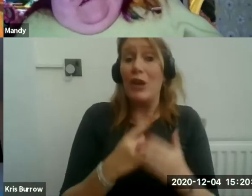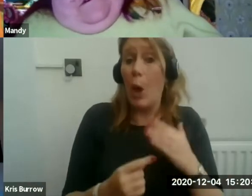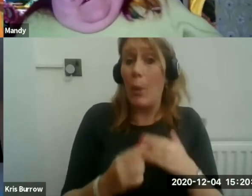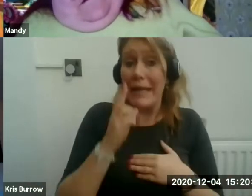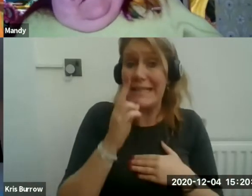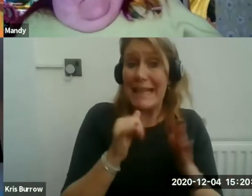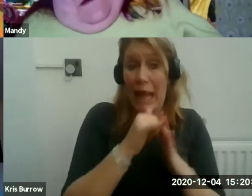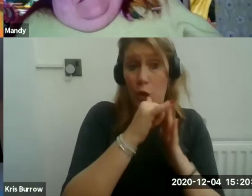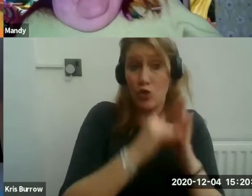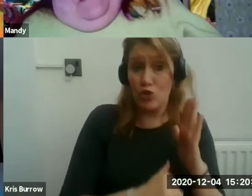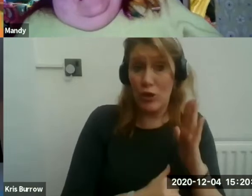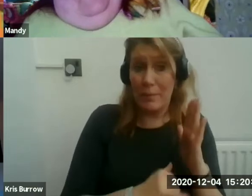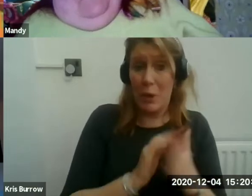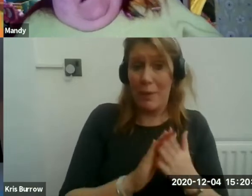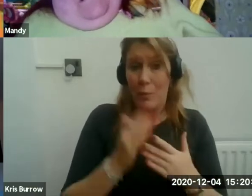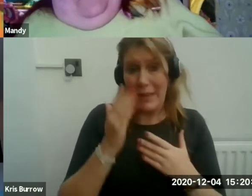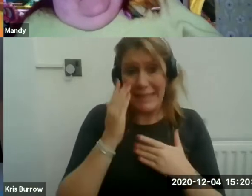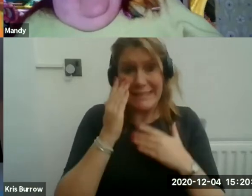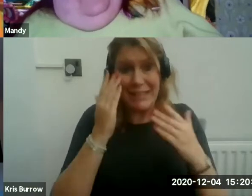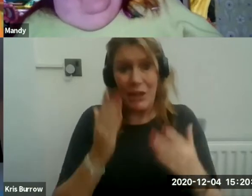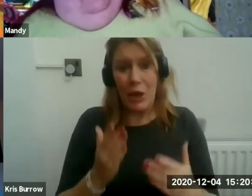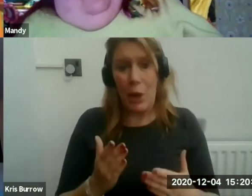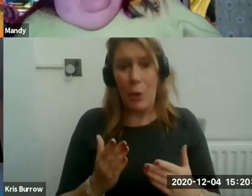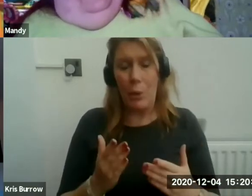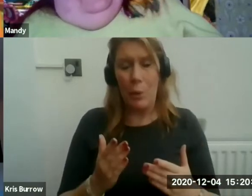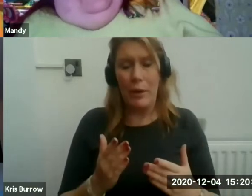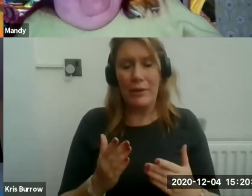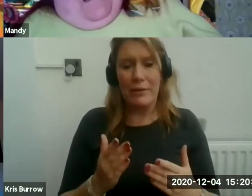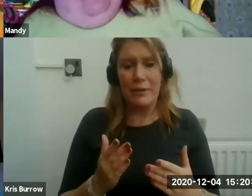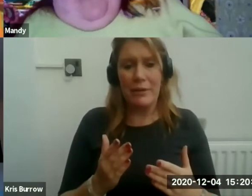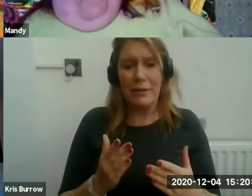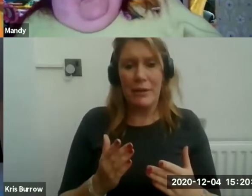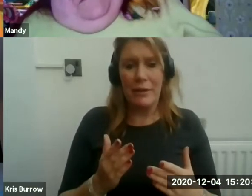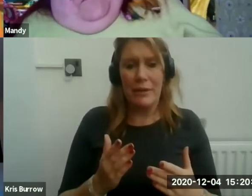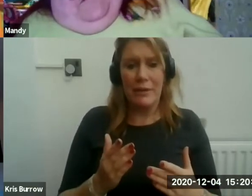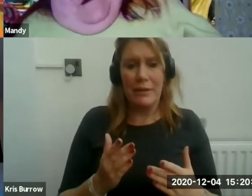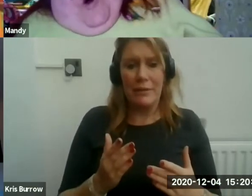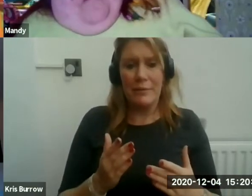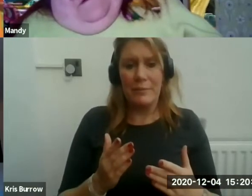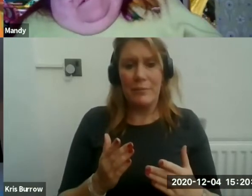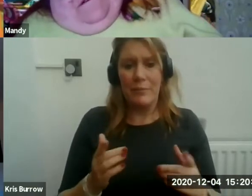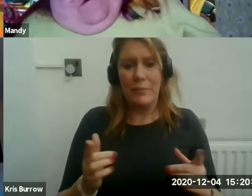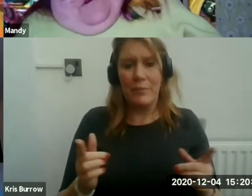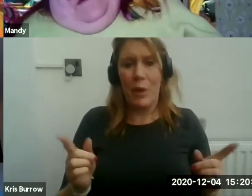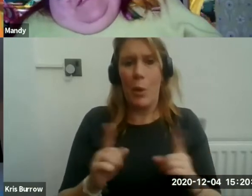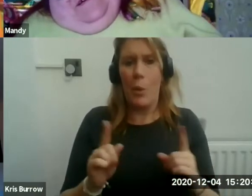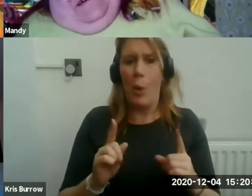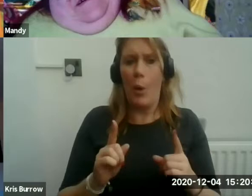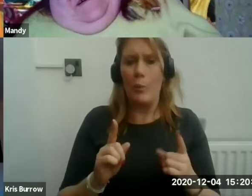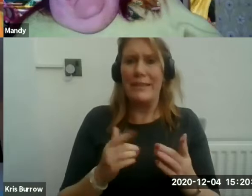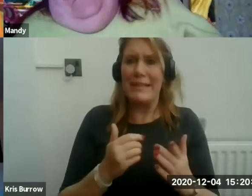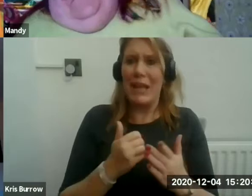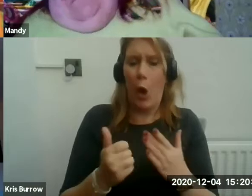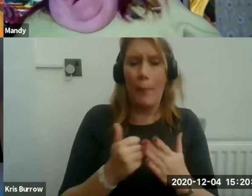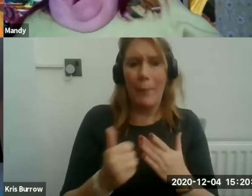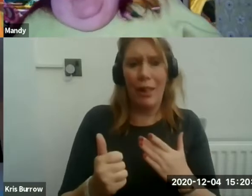yourself, what points were in common, within the hazard a guess. So then to see